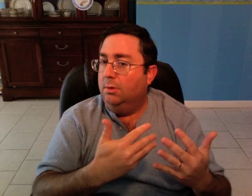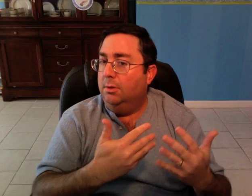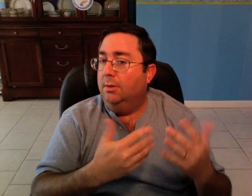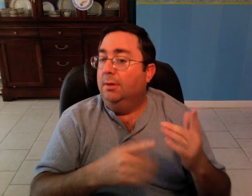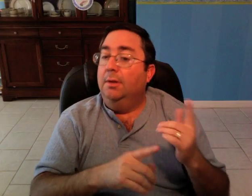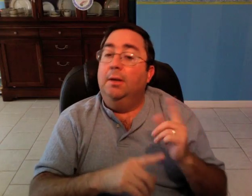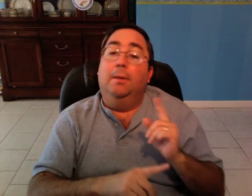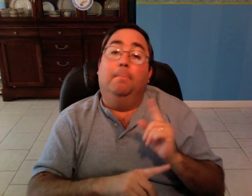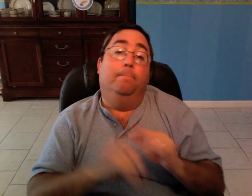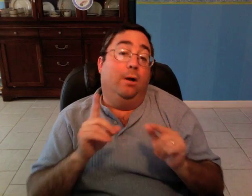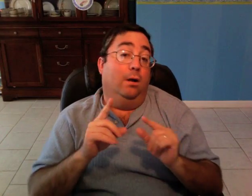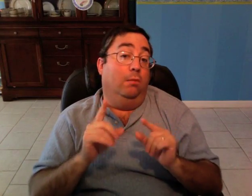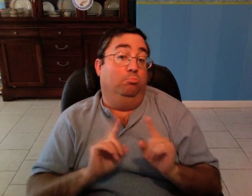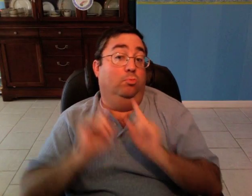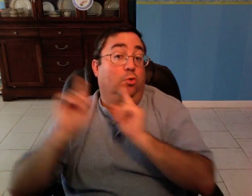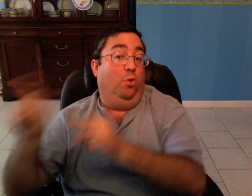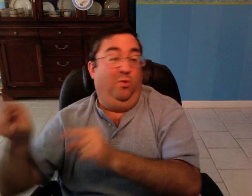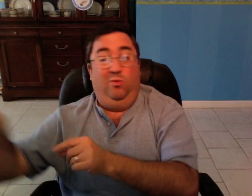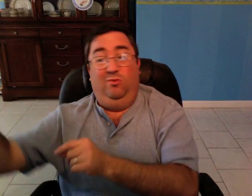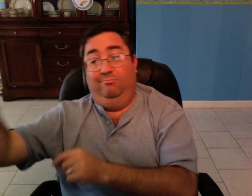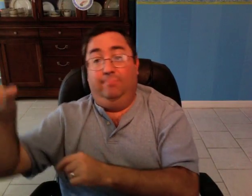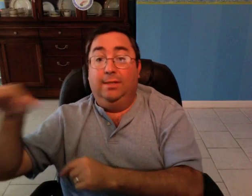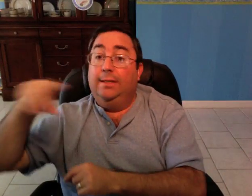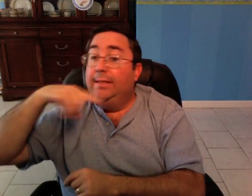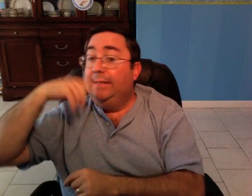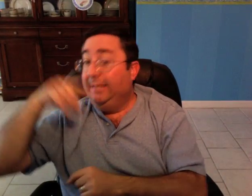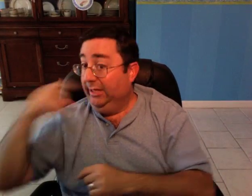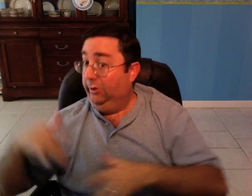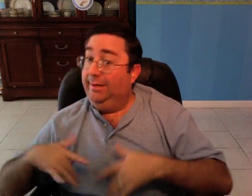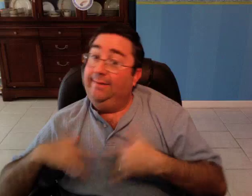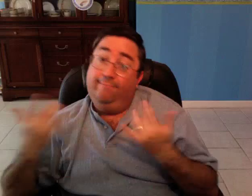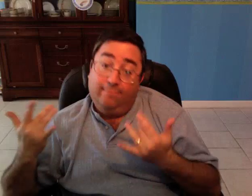But when they go to a Hearing event,